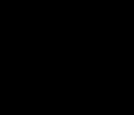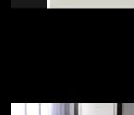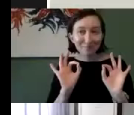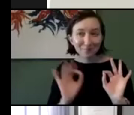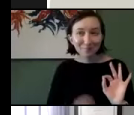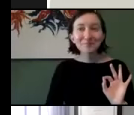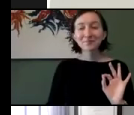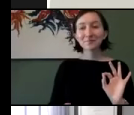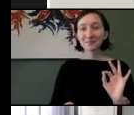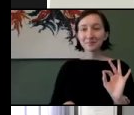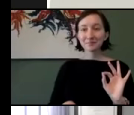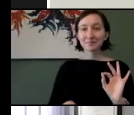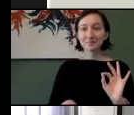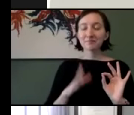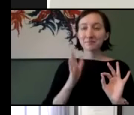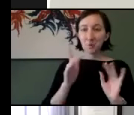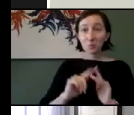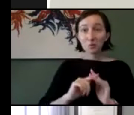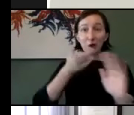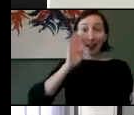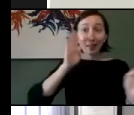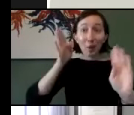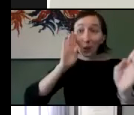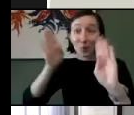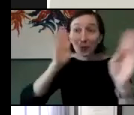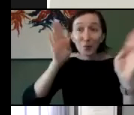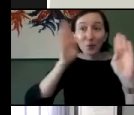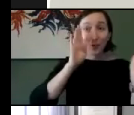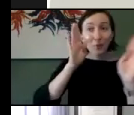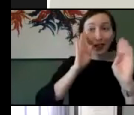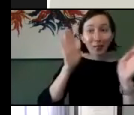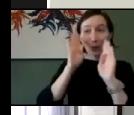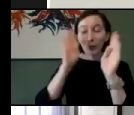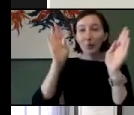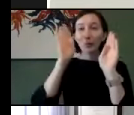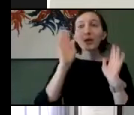Carolyn Philips: We’ll get started. Hello, everyone. Hello. Hello. Welcome.